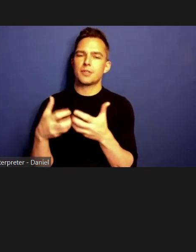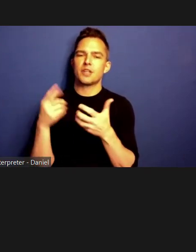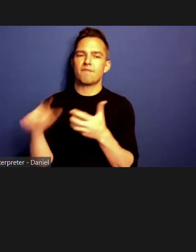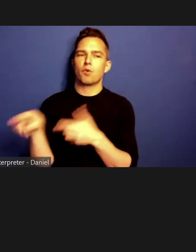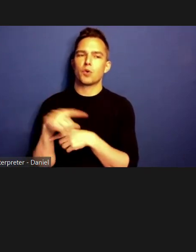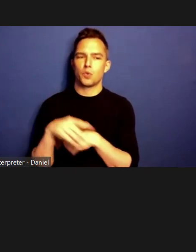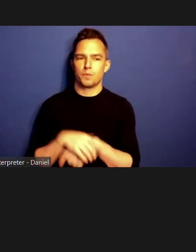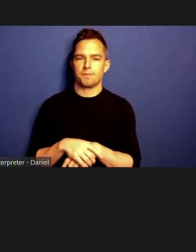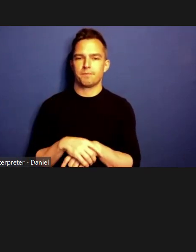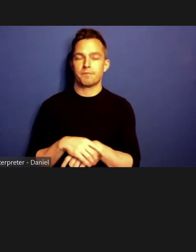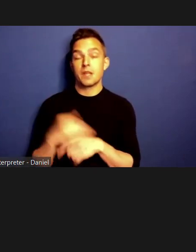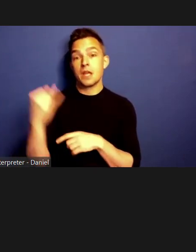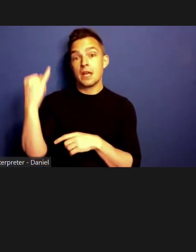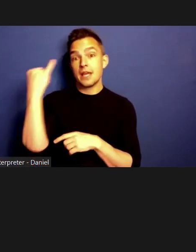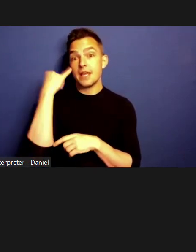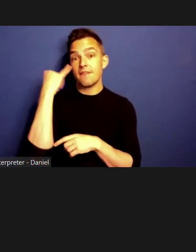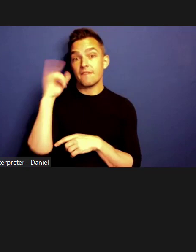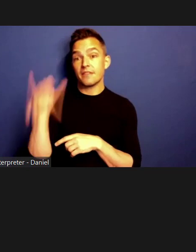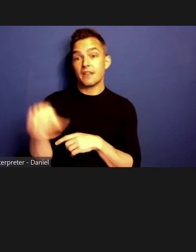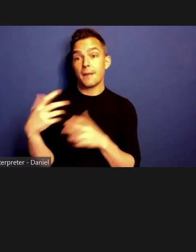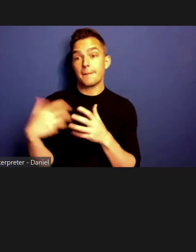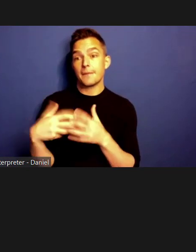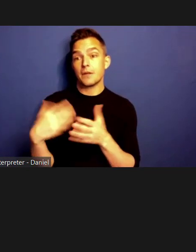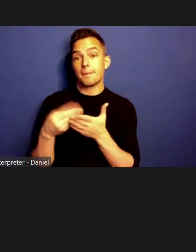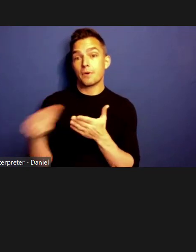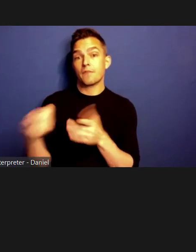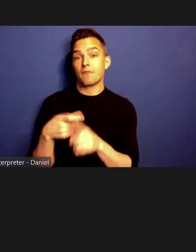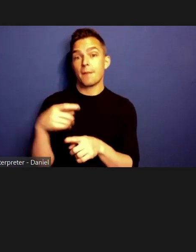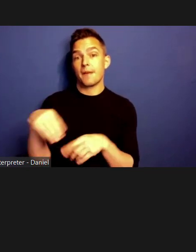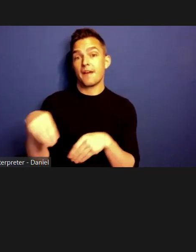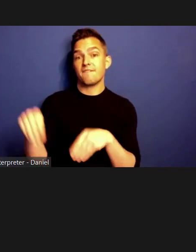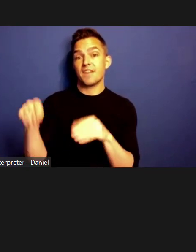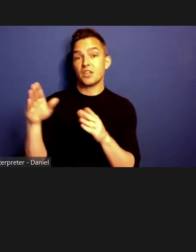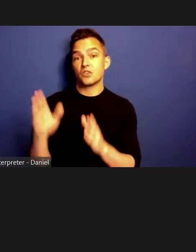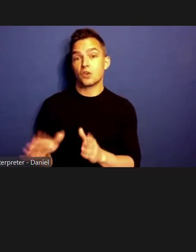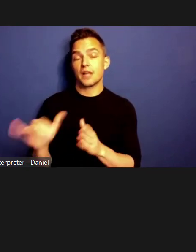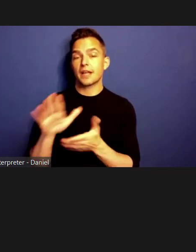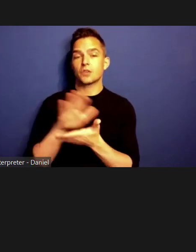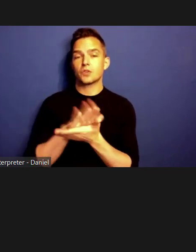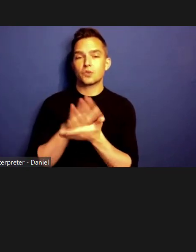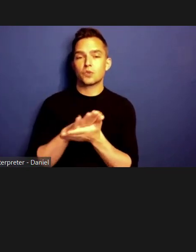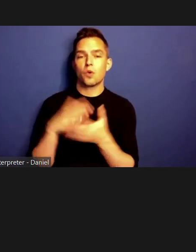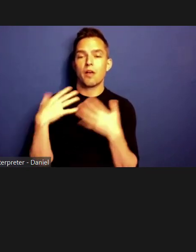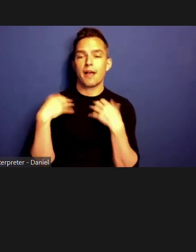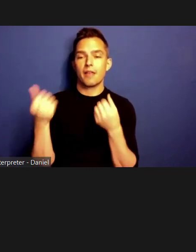If it was purchased from a vendor such as school health then the best